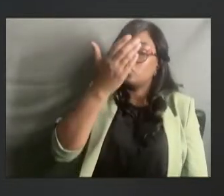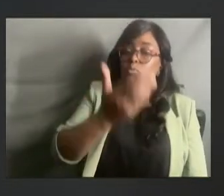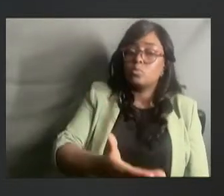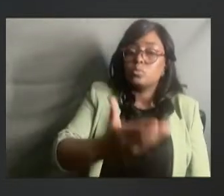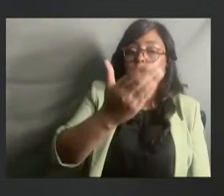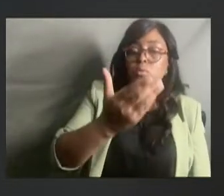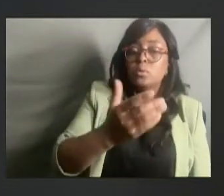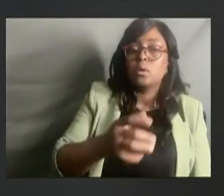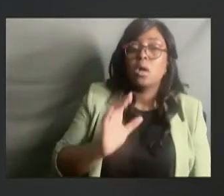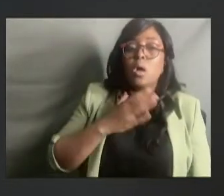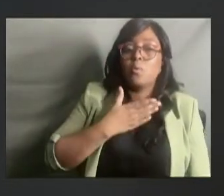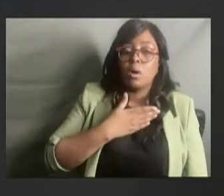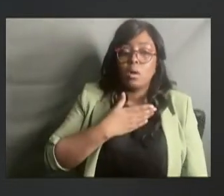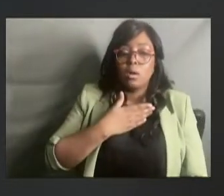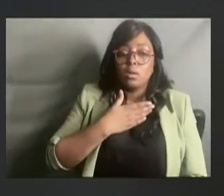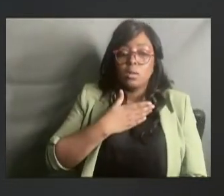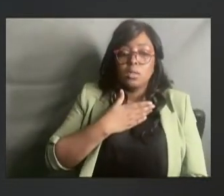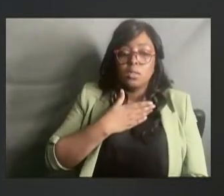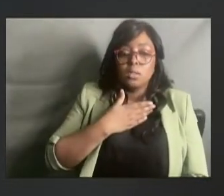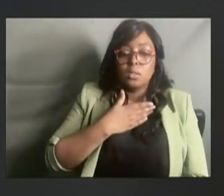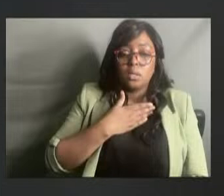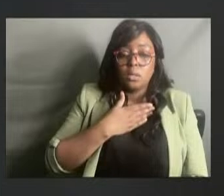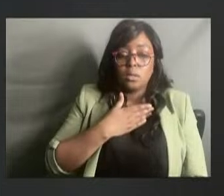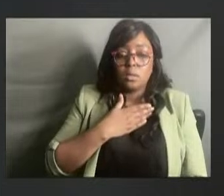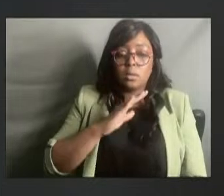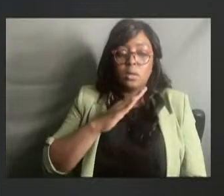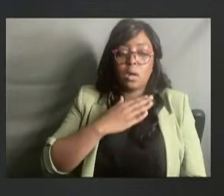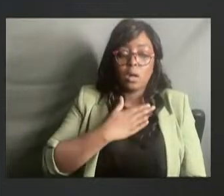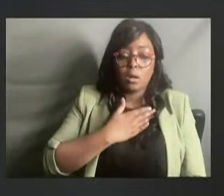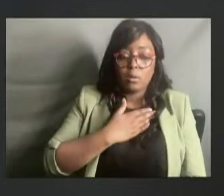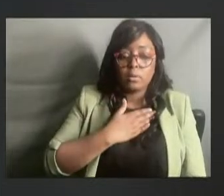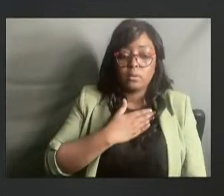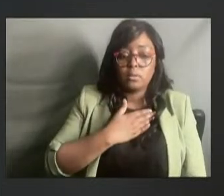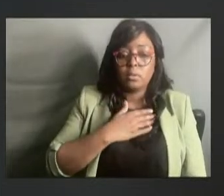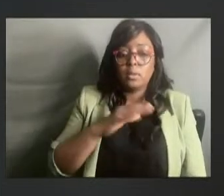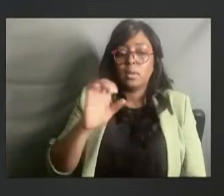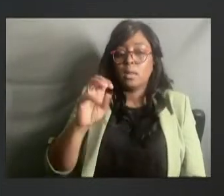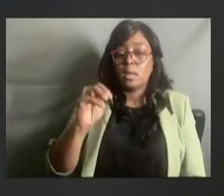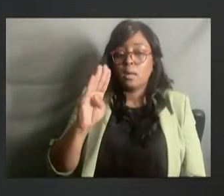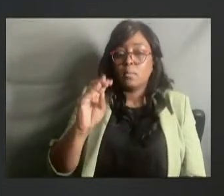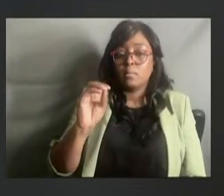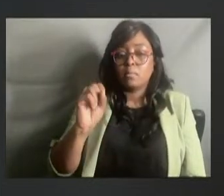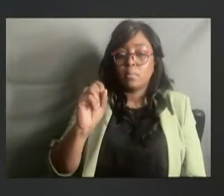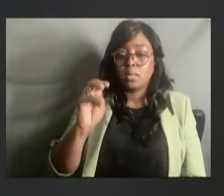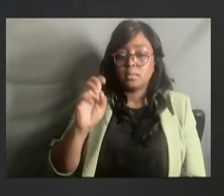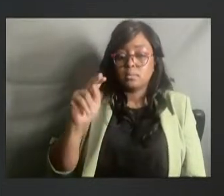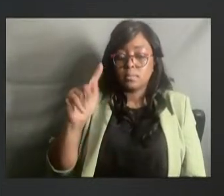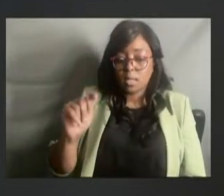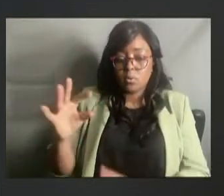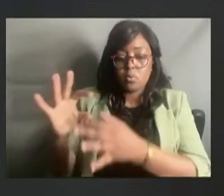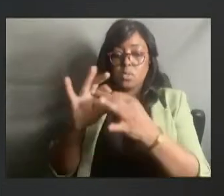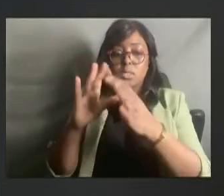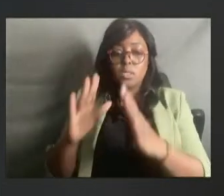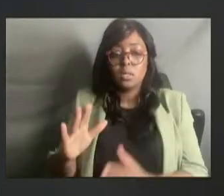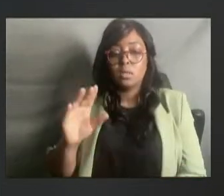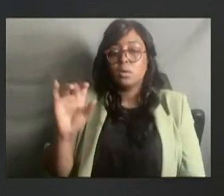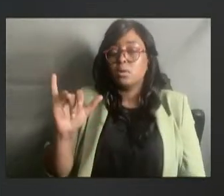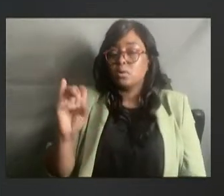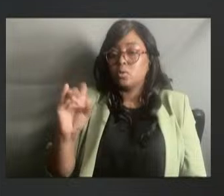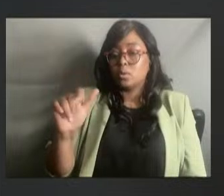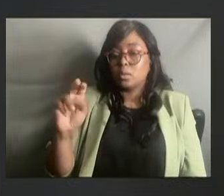get to know her is our board.